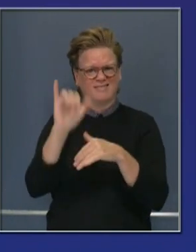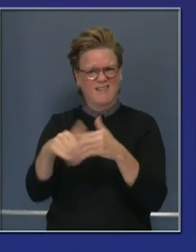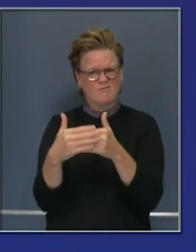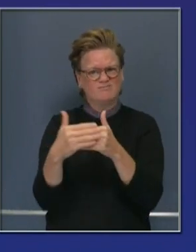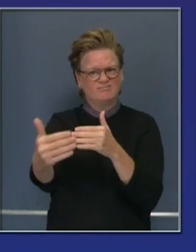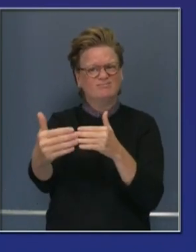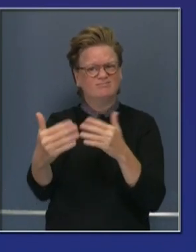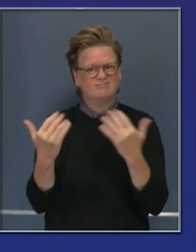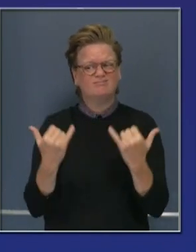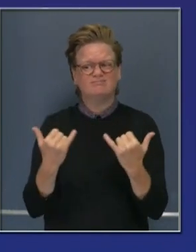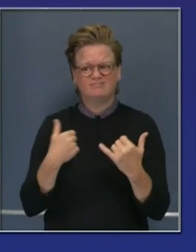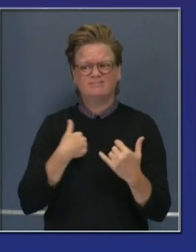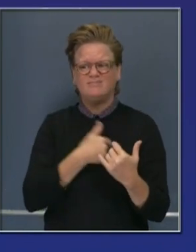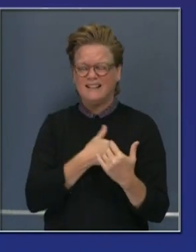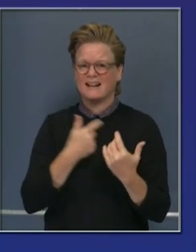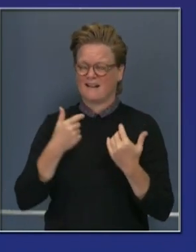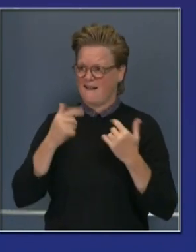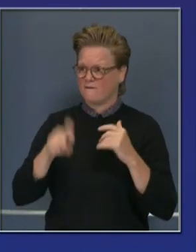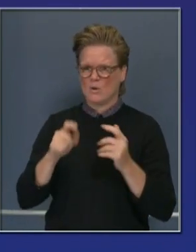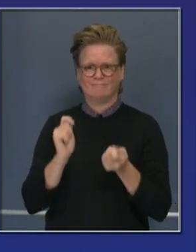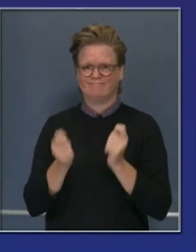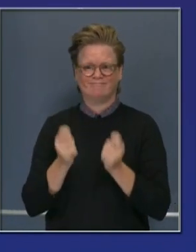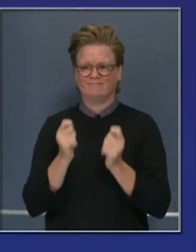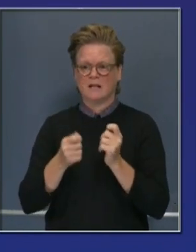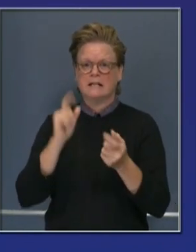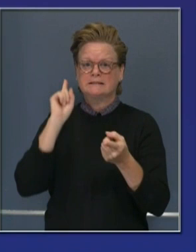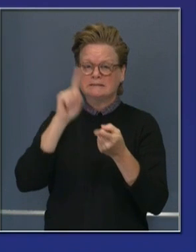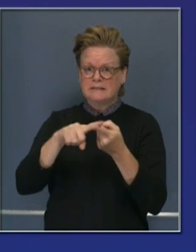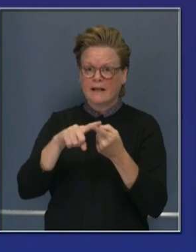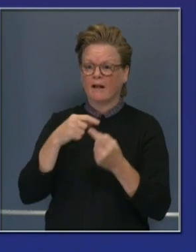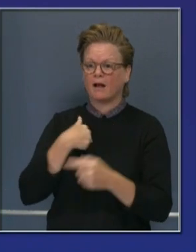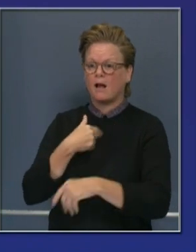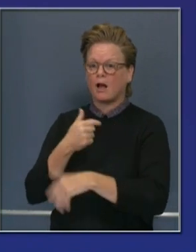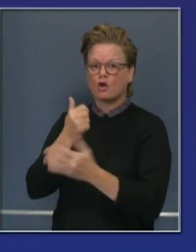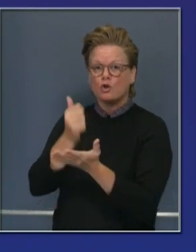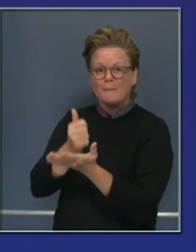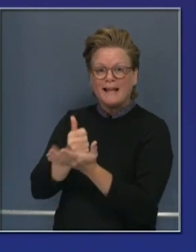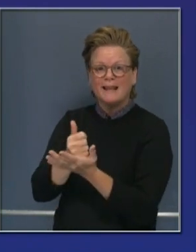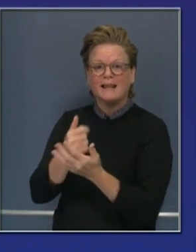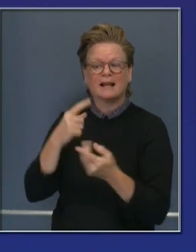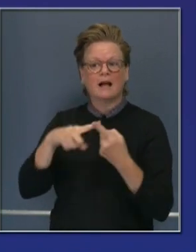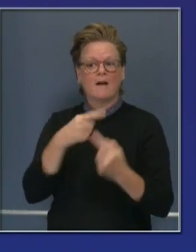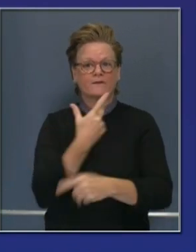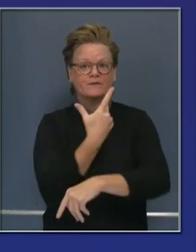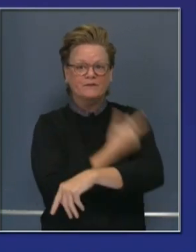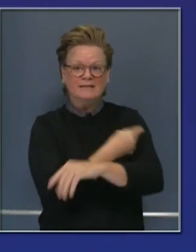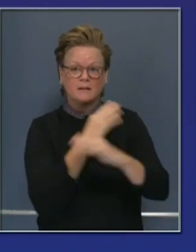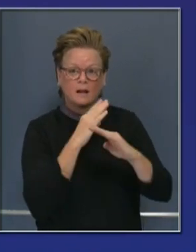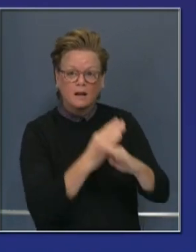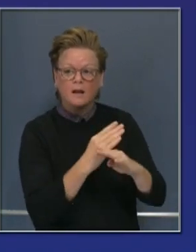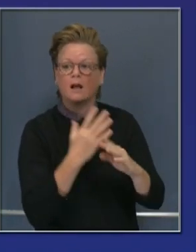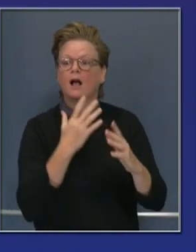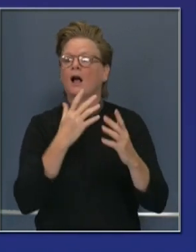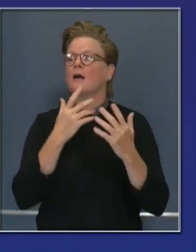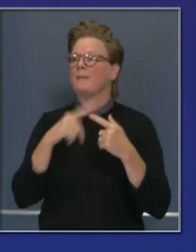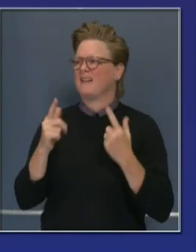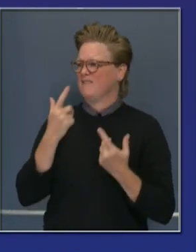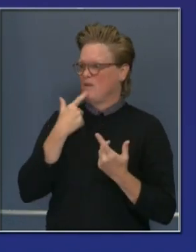HOME ORDER THAT WE MUST DEAL WITH THIS REALITY AND LIVE WITH THIS FUNDAMENTAL TRUTH UNTIL THERE IS A VACCINE AND UNTIL WE HAVE THE KIND OF THERAPEUTICS